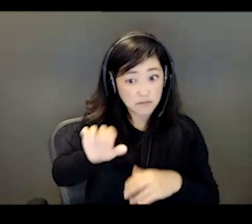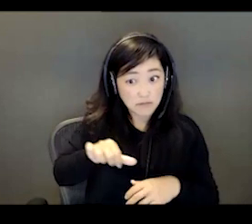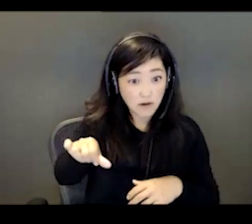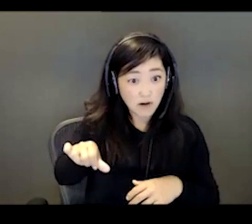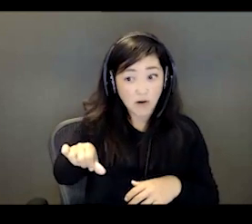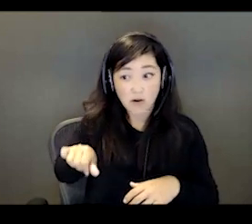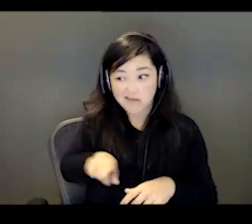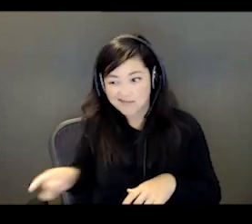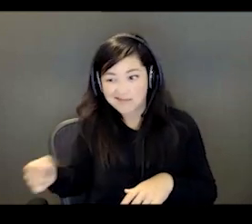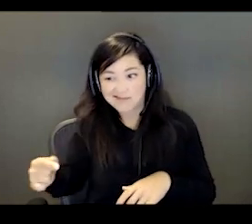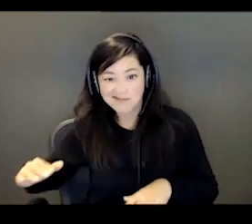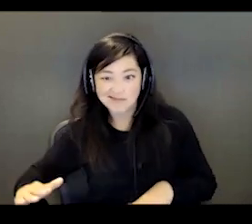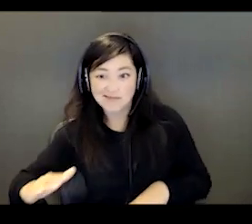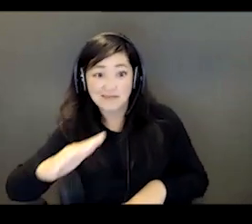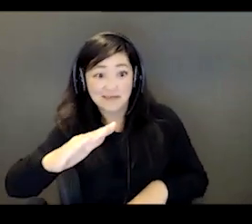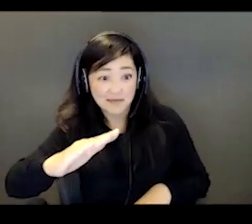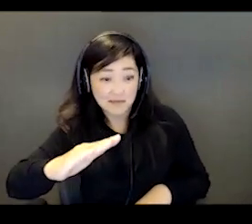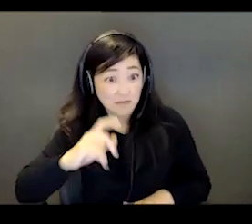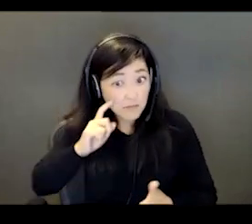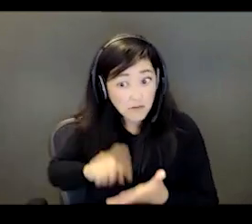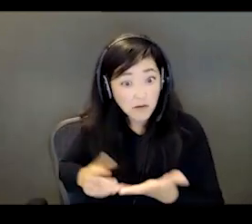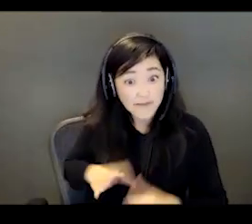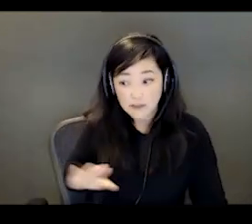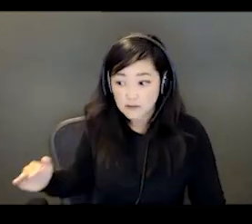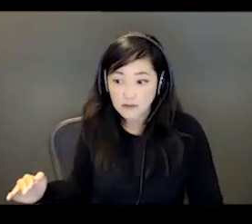Up this ramp and you know I have seen it where you go up the ramp and then Yeah, there is one step or a door that doesn't open.